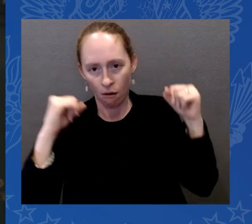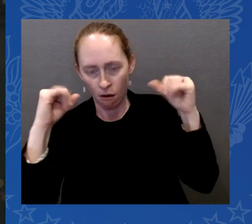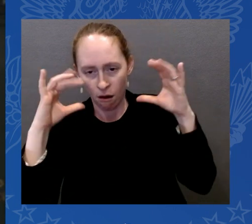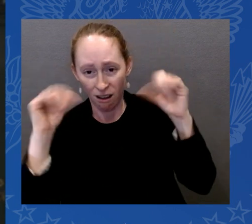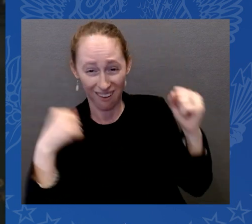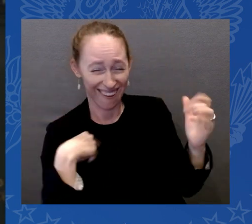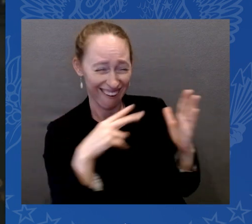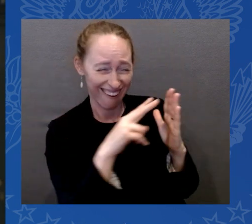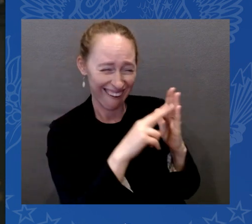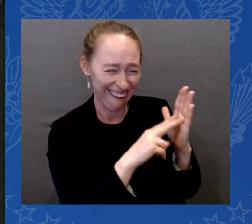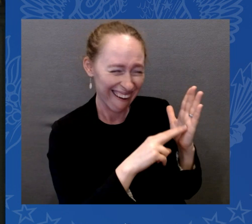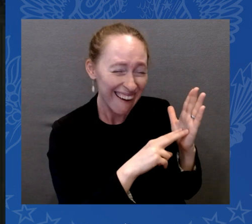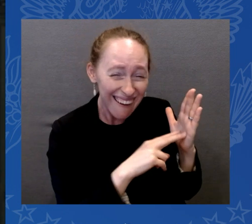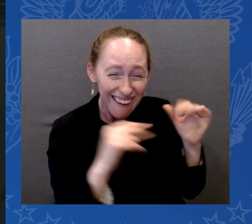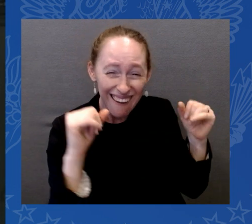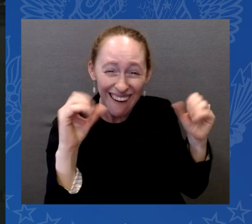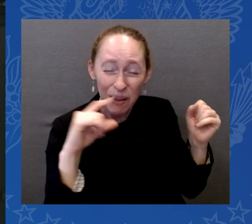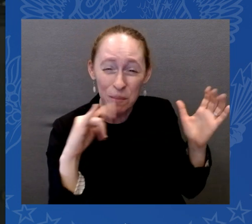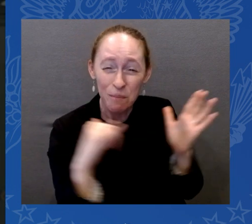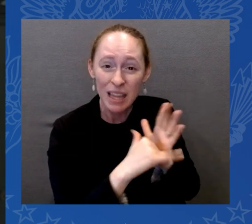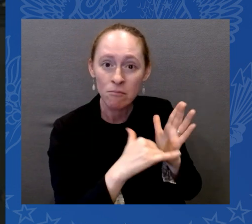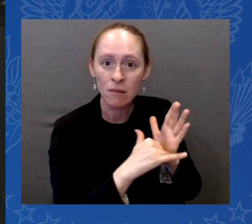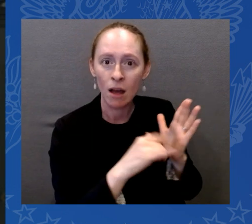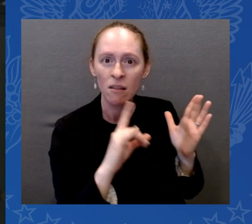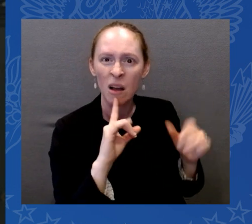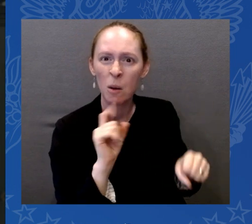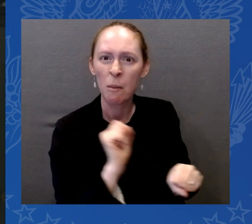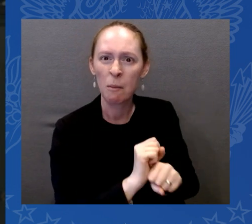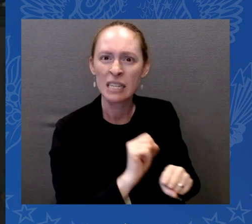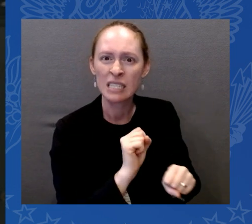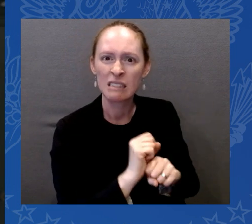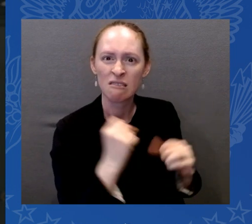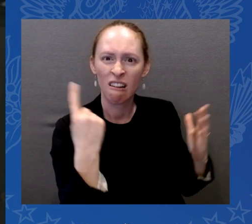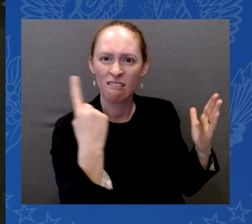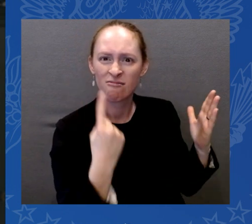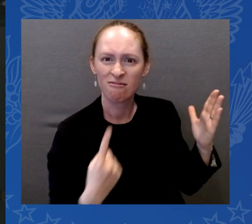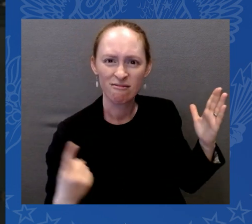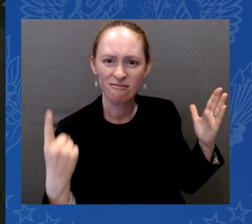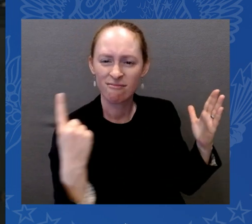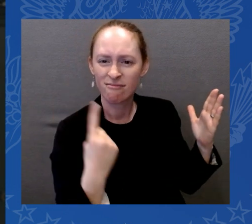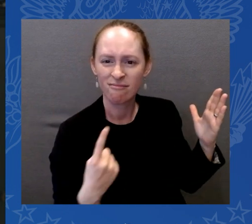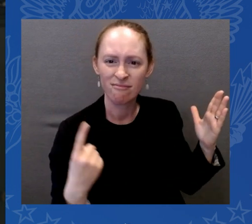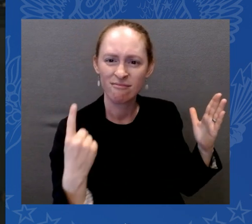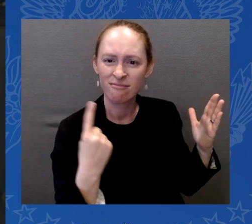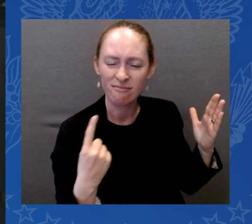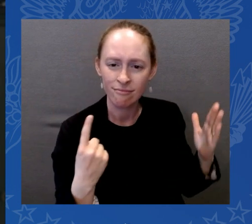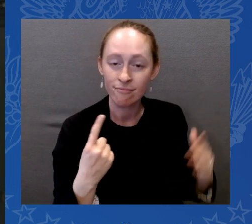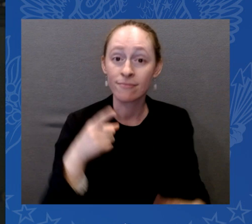And then along comes Senator Ron Johnson from Wisconsin. Booo -- As my mother would say,